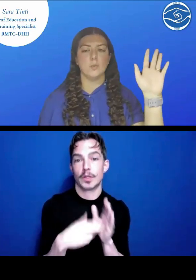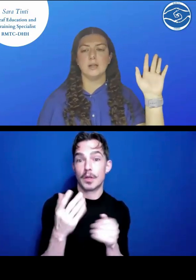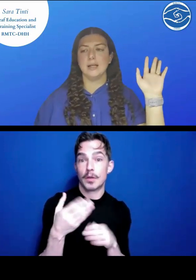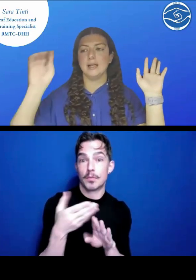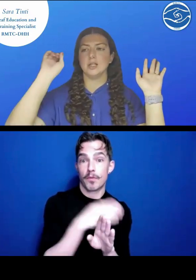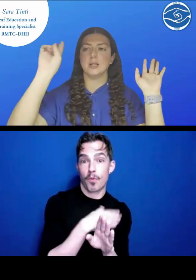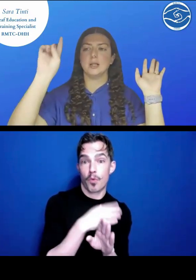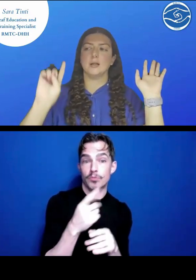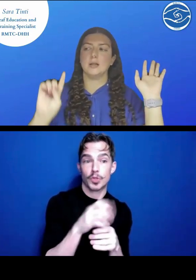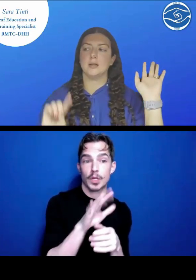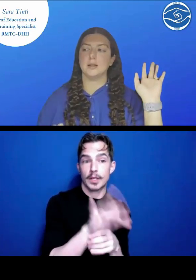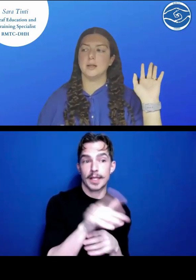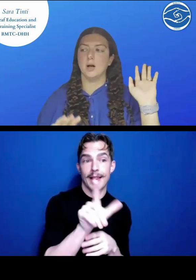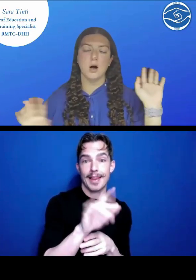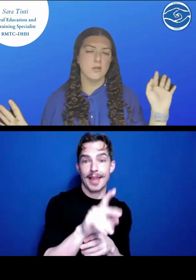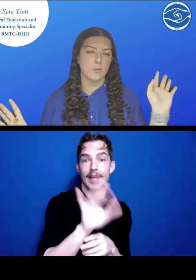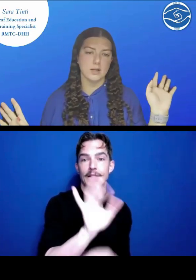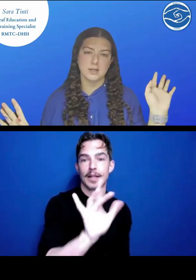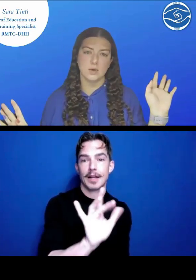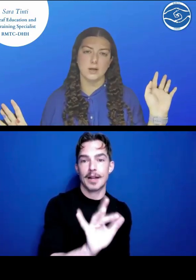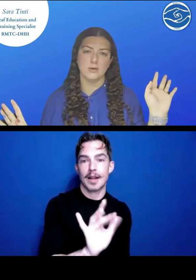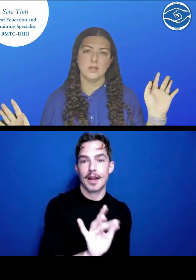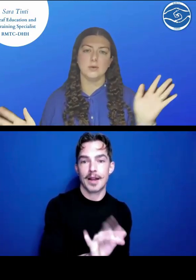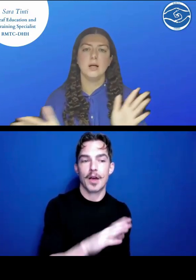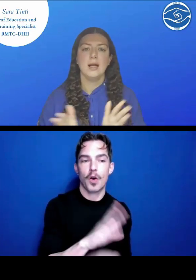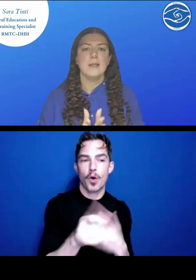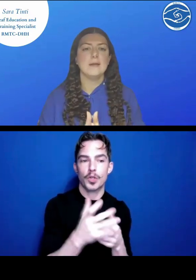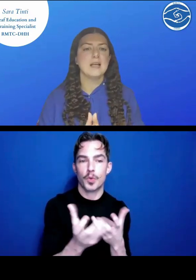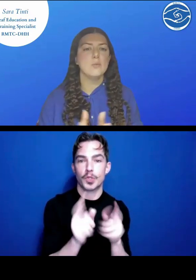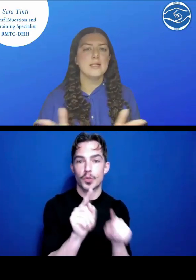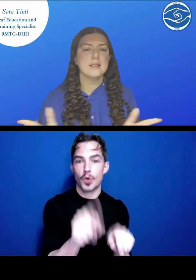click on one link and just click click click click click all the ones you want to go to. This time,